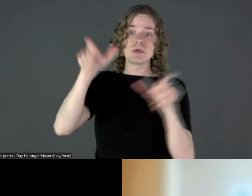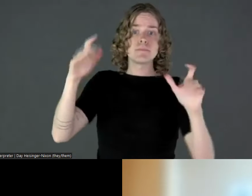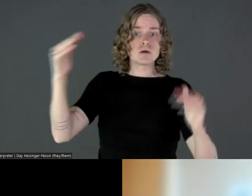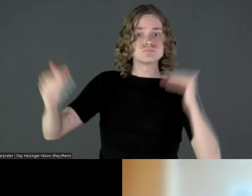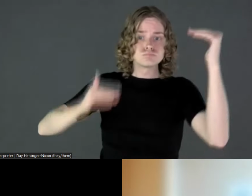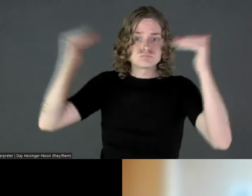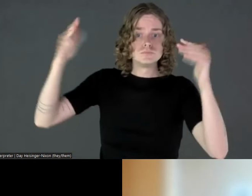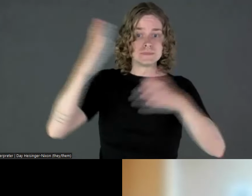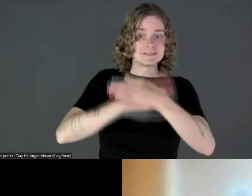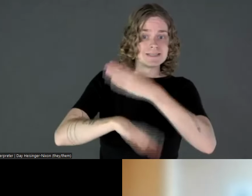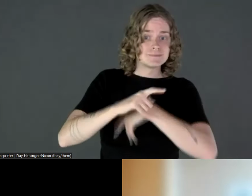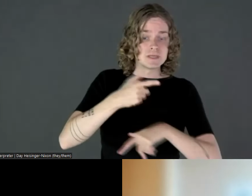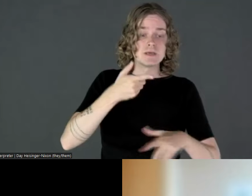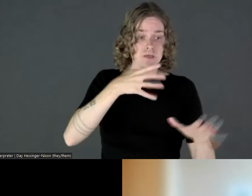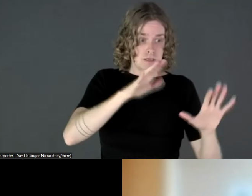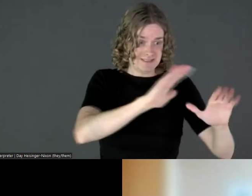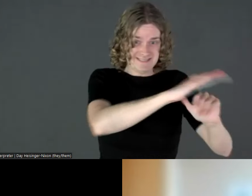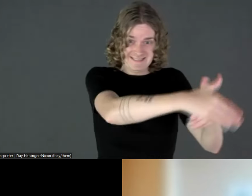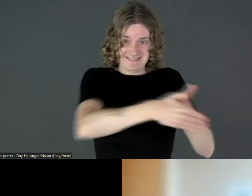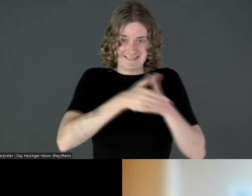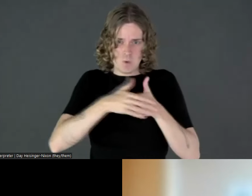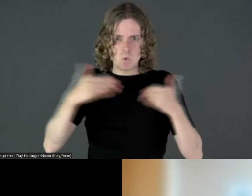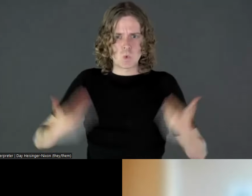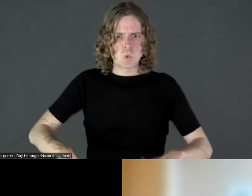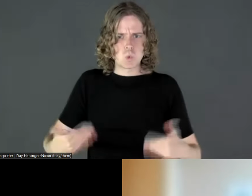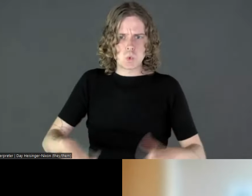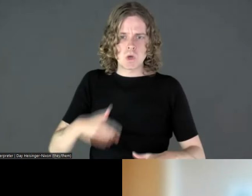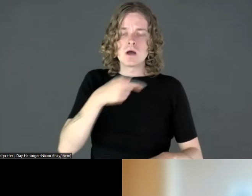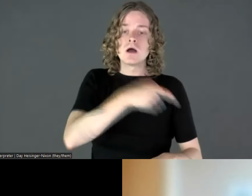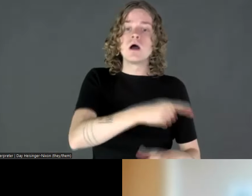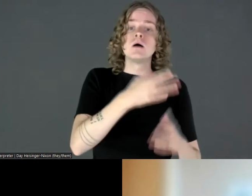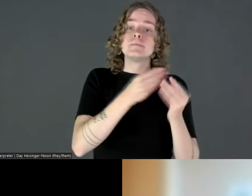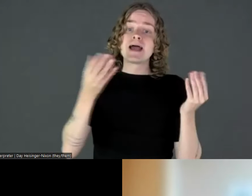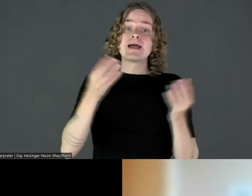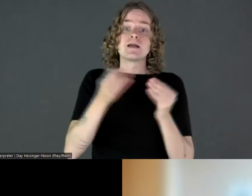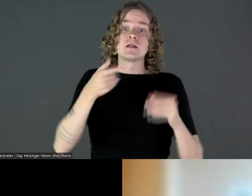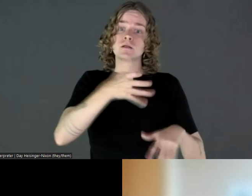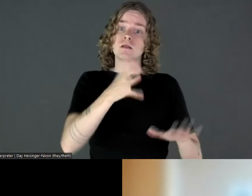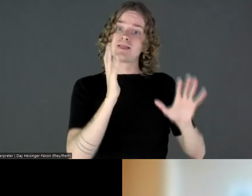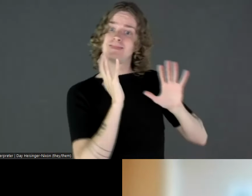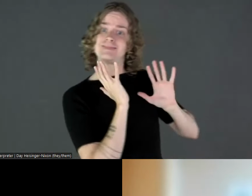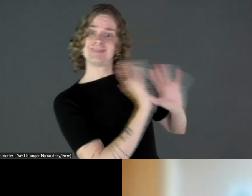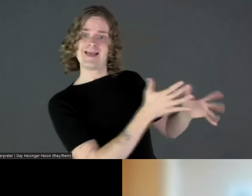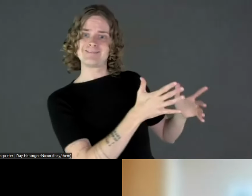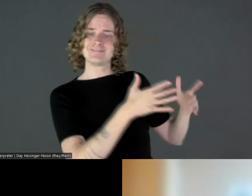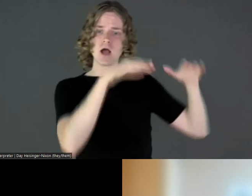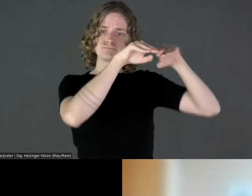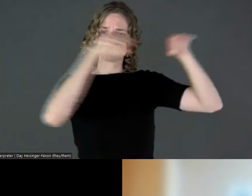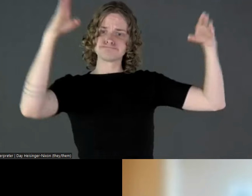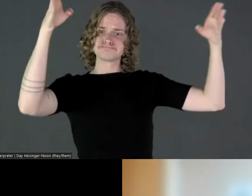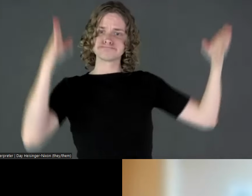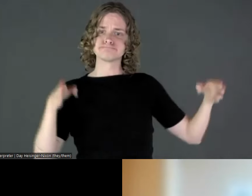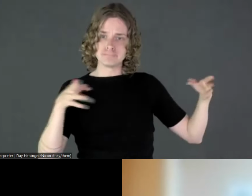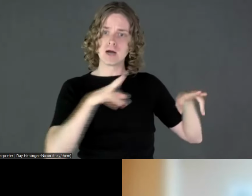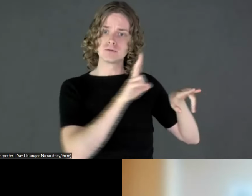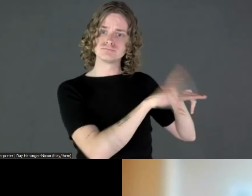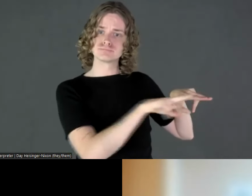in those big institutions was the biggest concern that they had in that moment. A lot